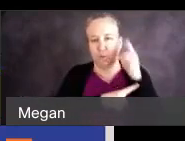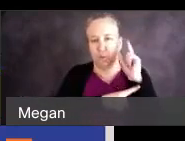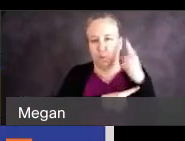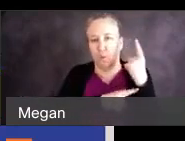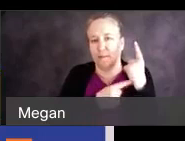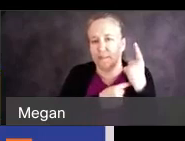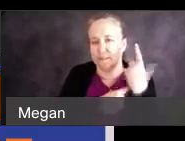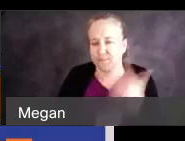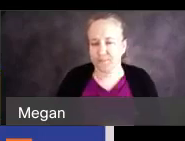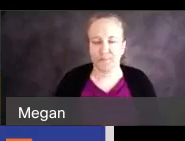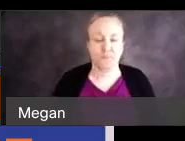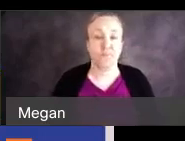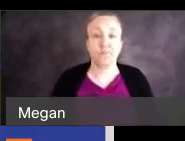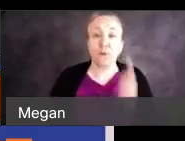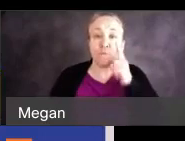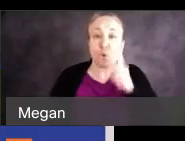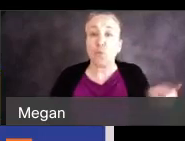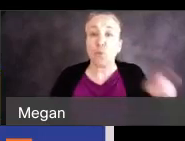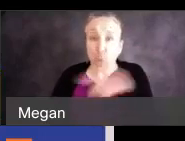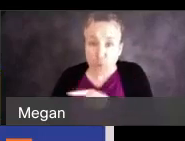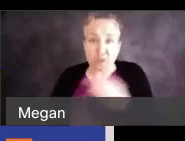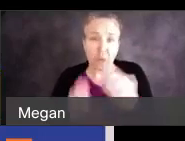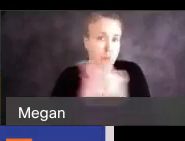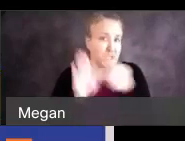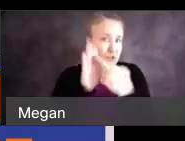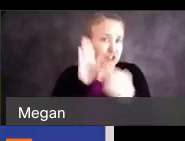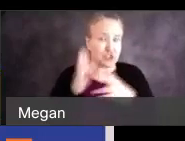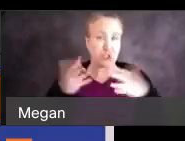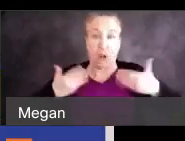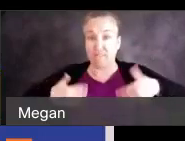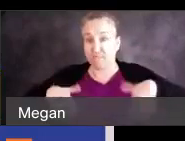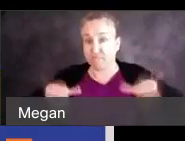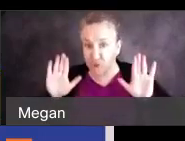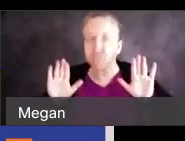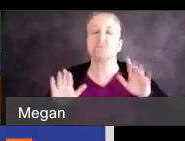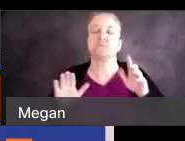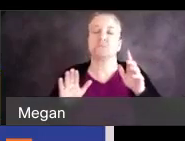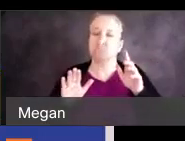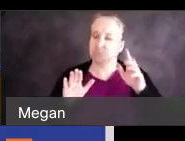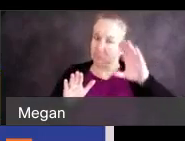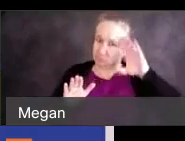For those of you who have already pre-registered on our site, we continue to send weekly emails to